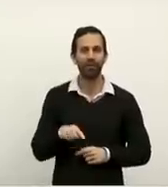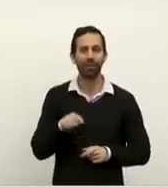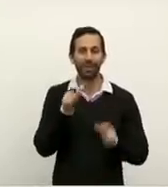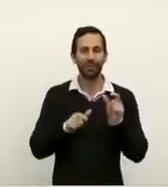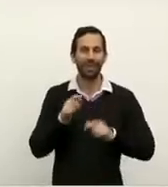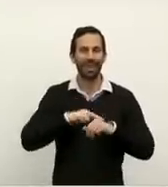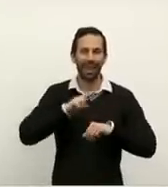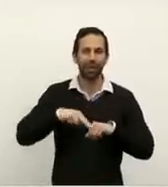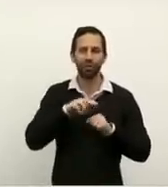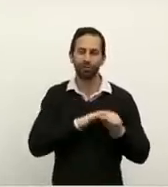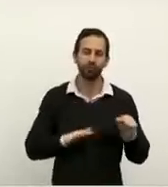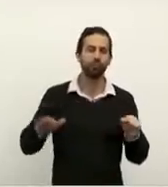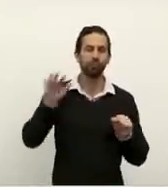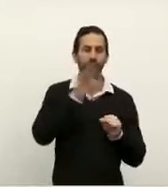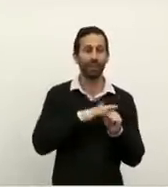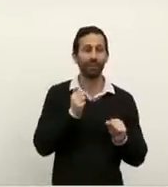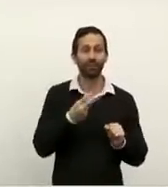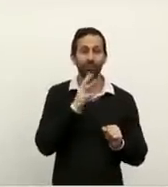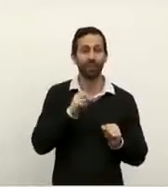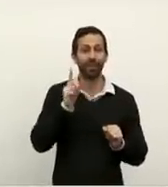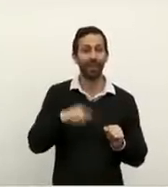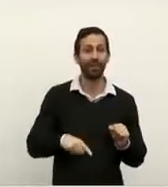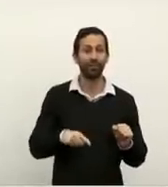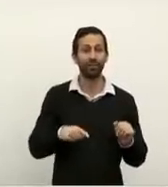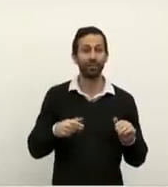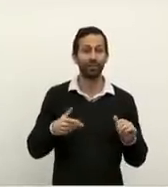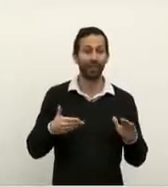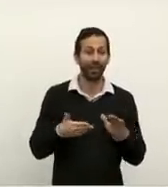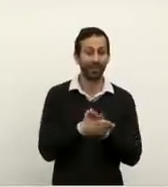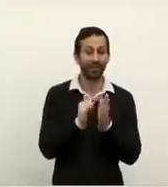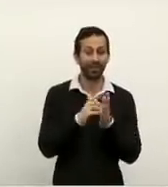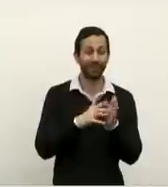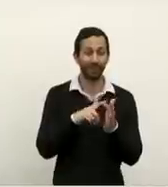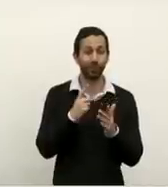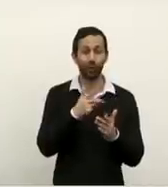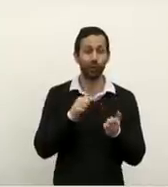And having 300,000 participants in this scheme who are supported through funded support,